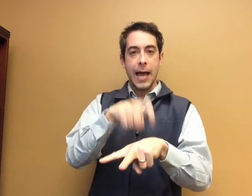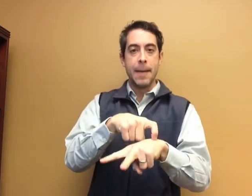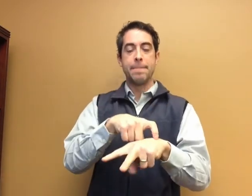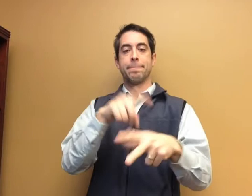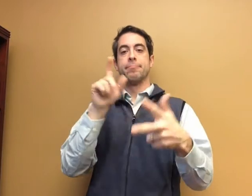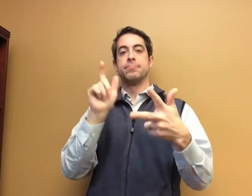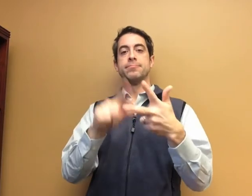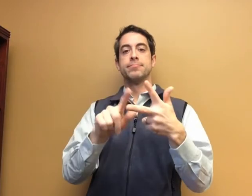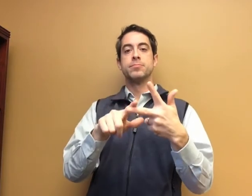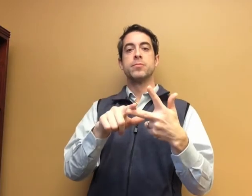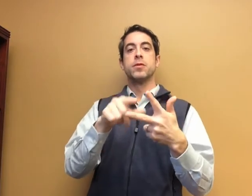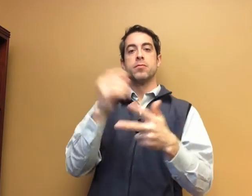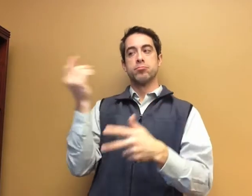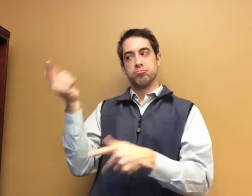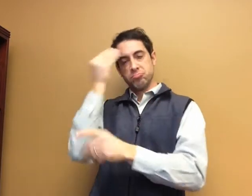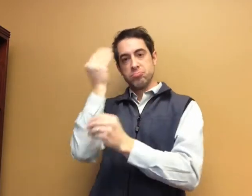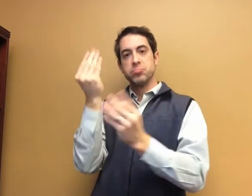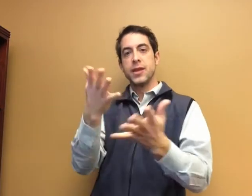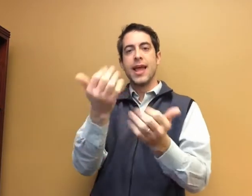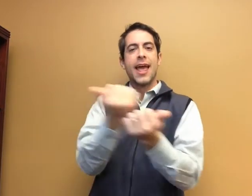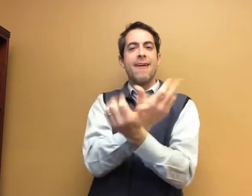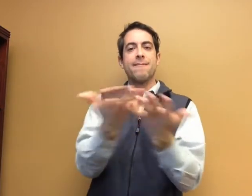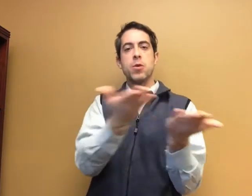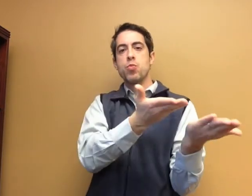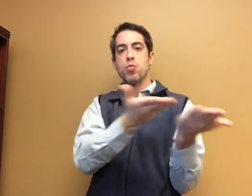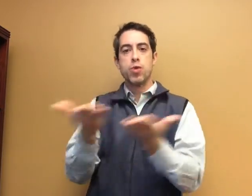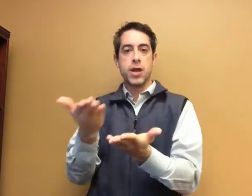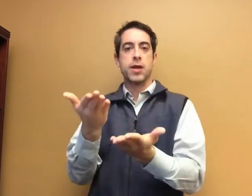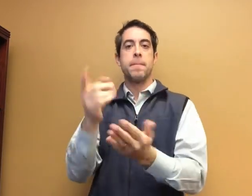your appointment will be, the date, the time, and